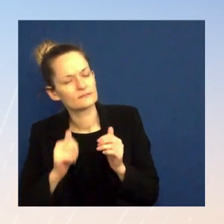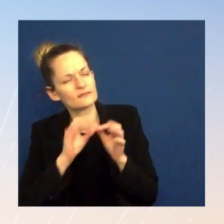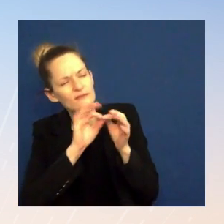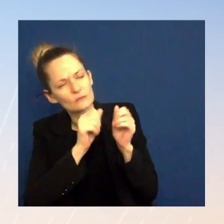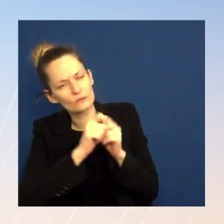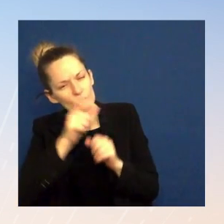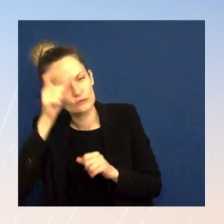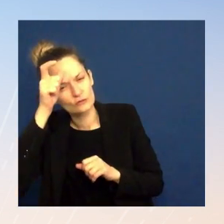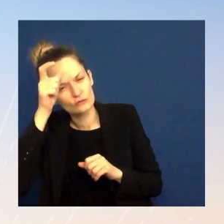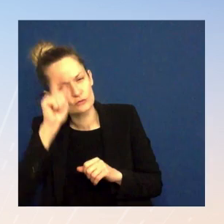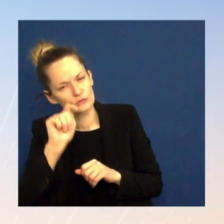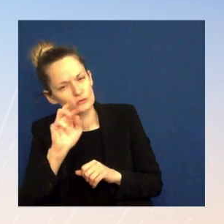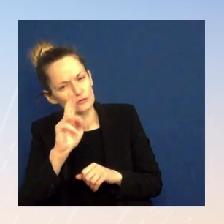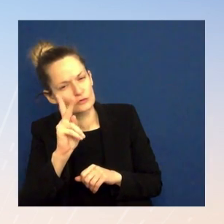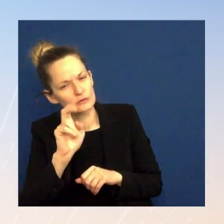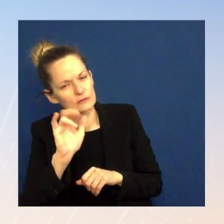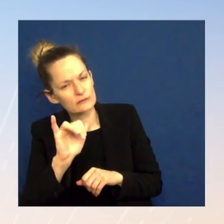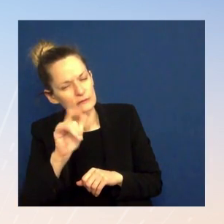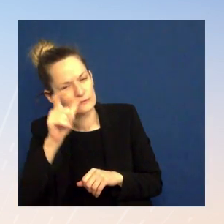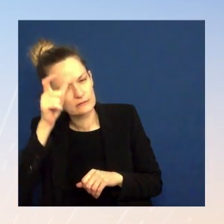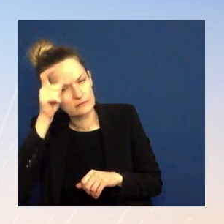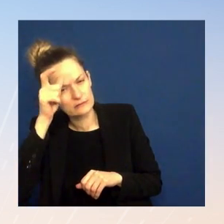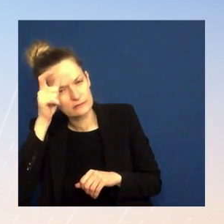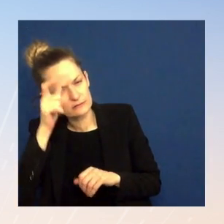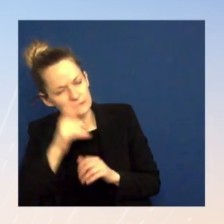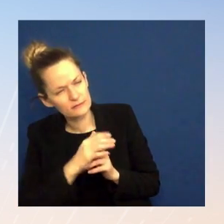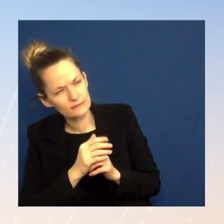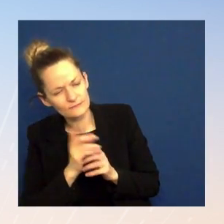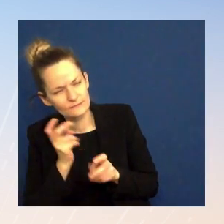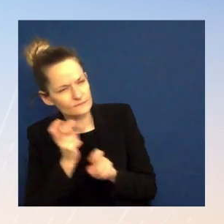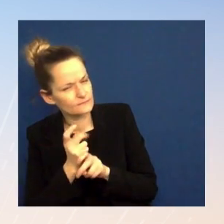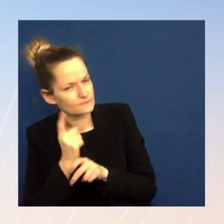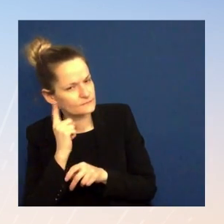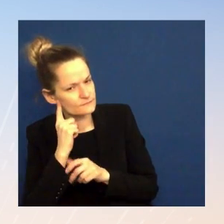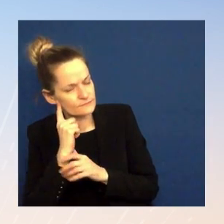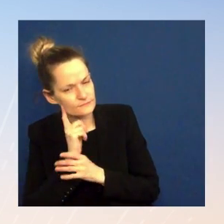with the Vienna Convention. And so, I'm wondering: Should that statement be read